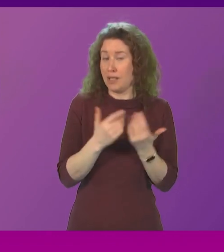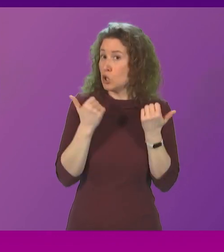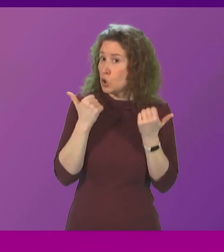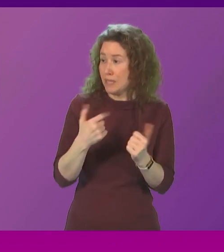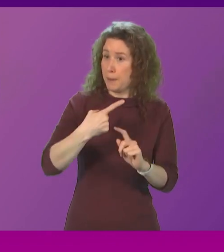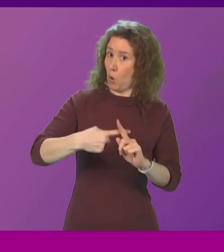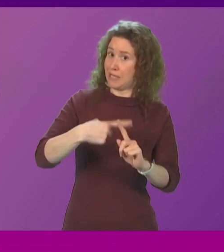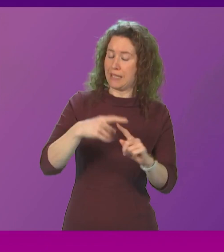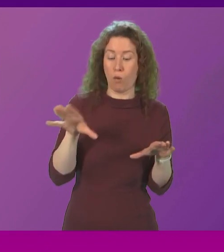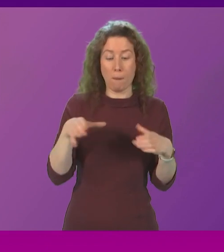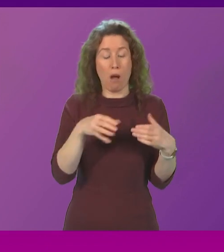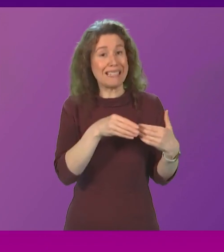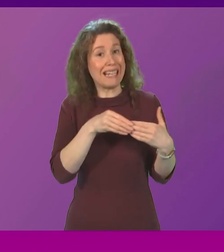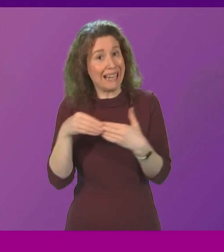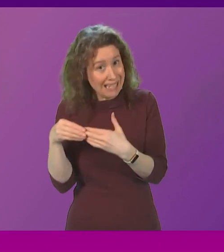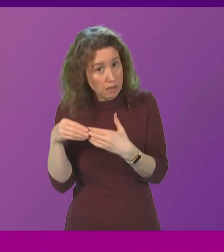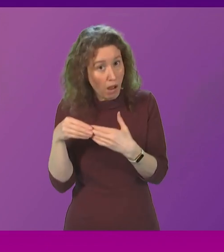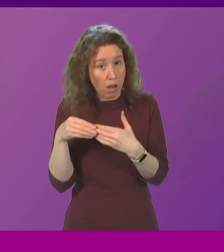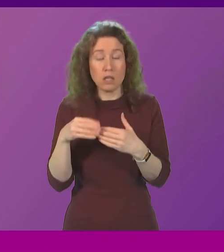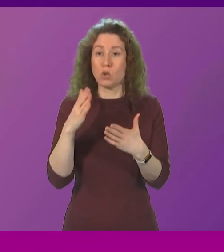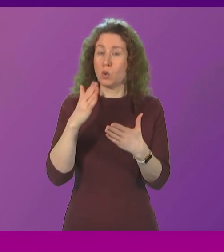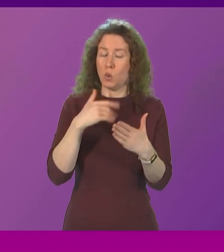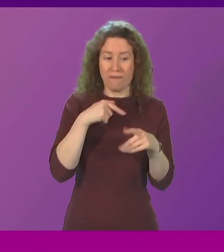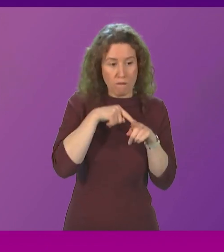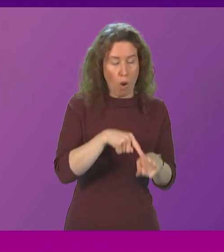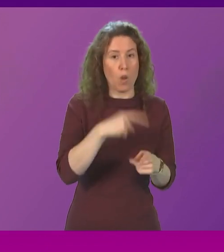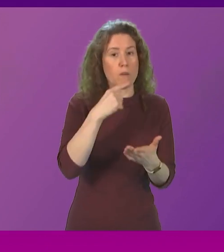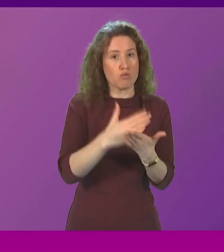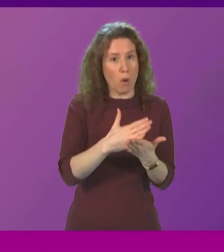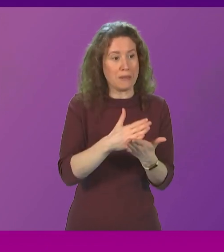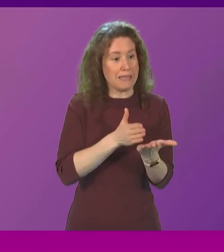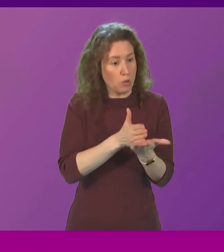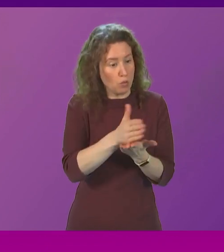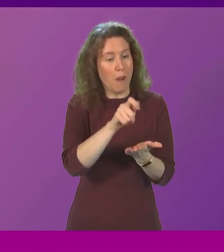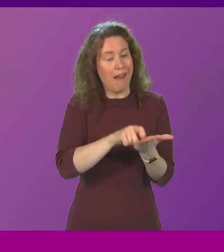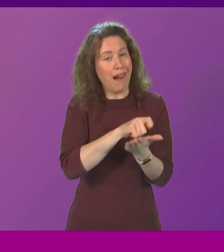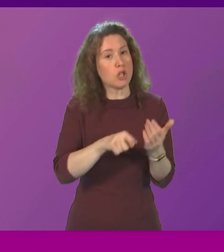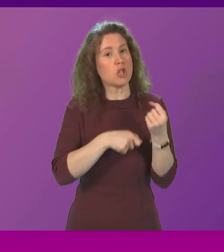party leader to make sure that they make good on the promises that they made during an election campaign.